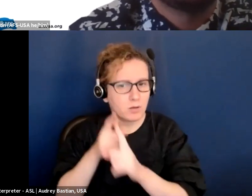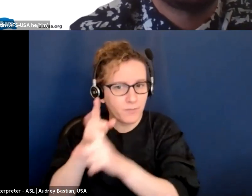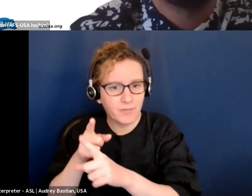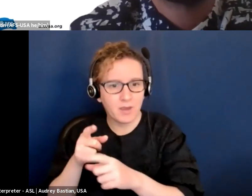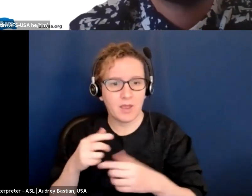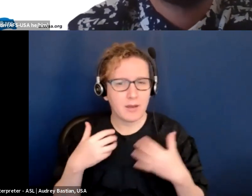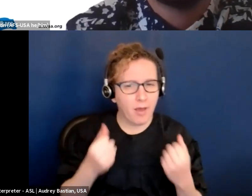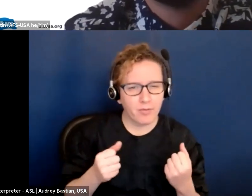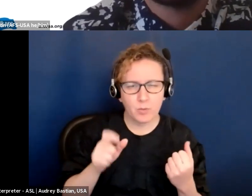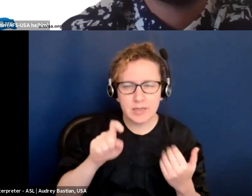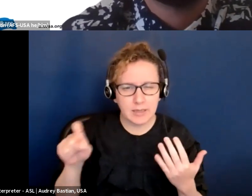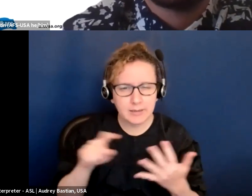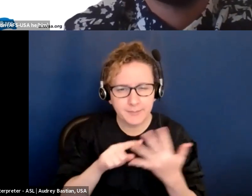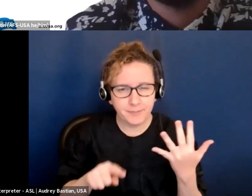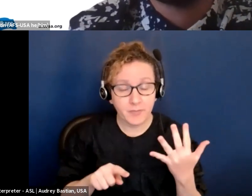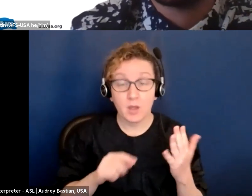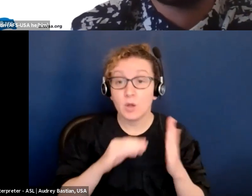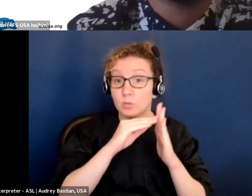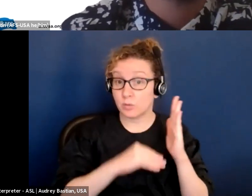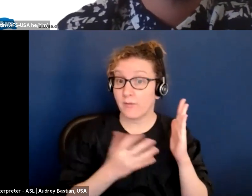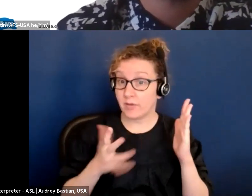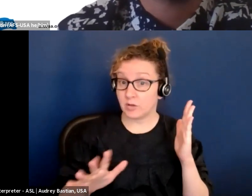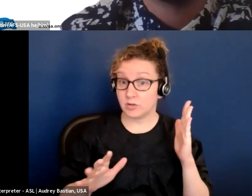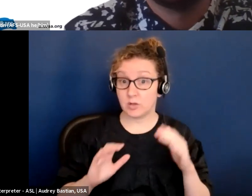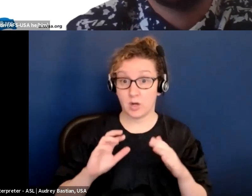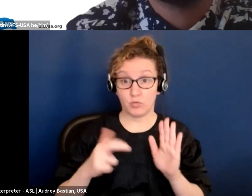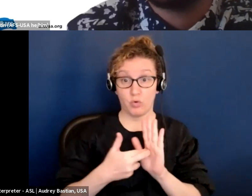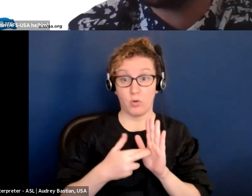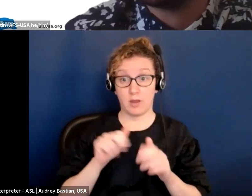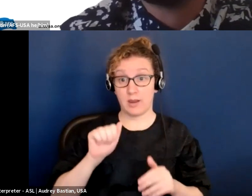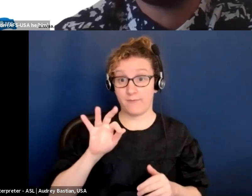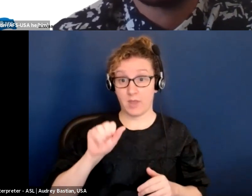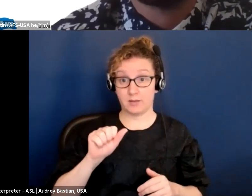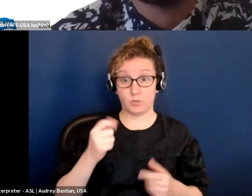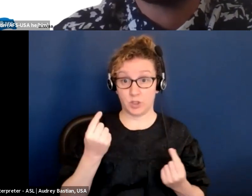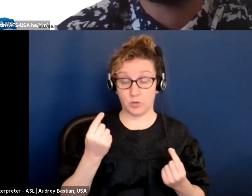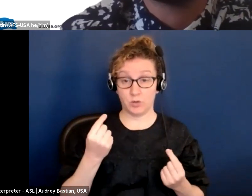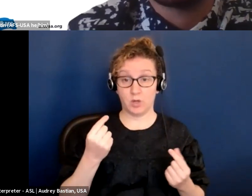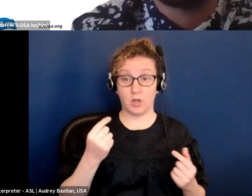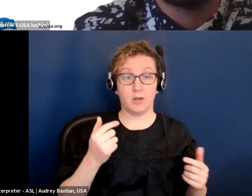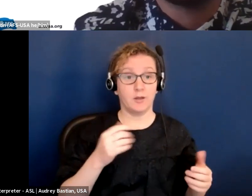Once a student does that, our role at AFS-USA is to coordinate them with our partner to see how they are